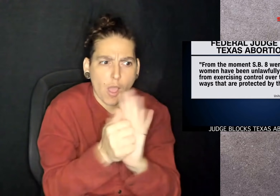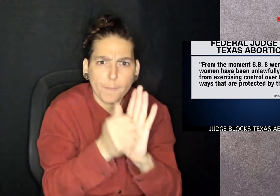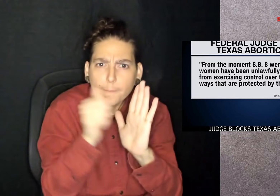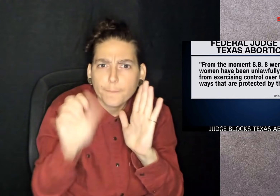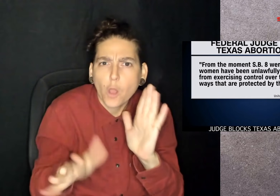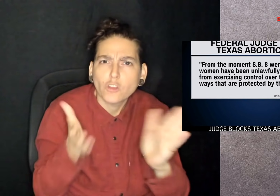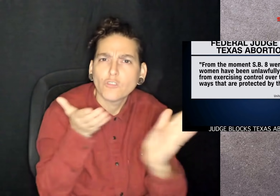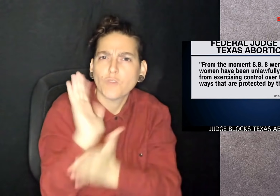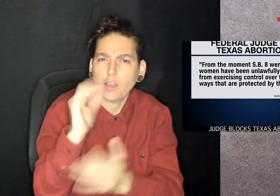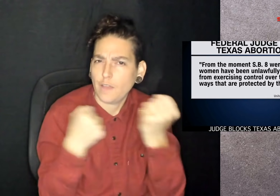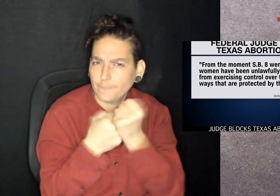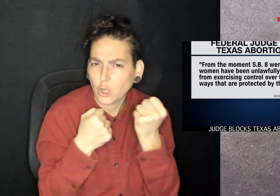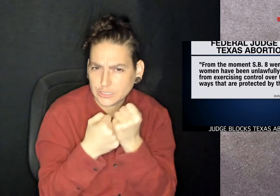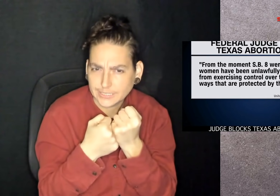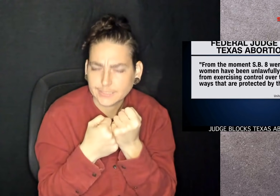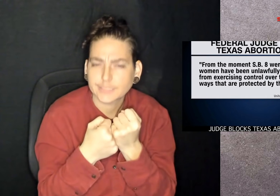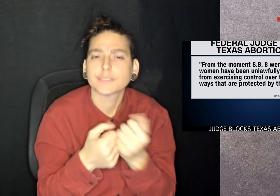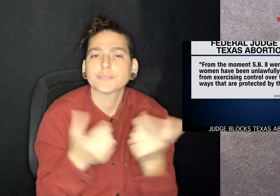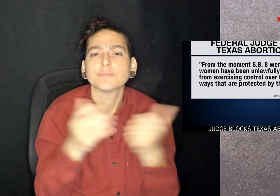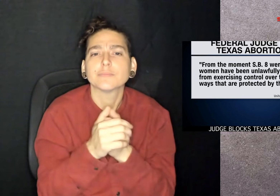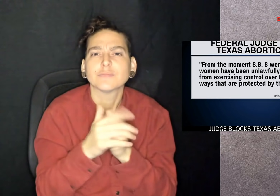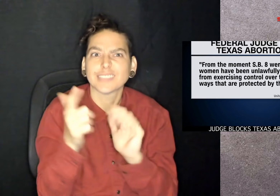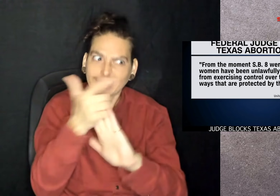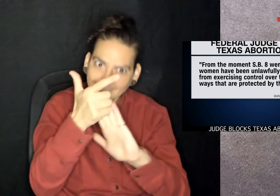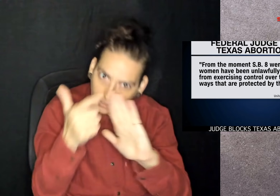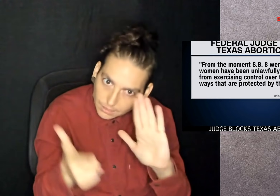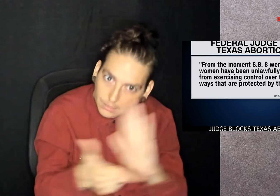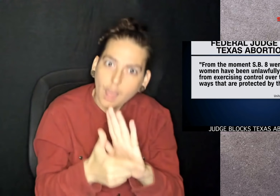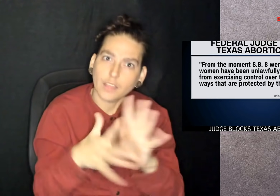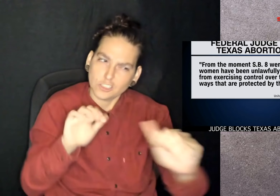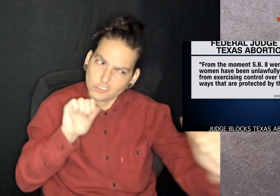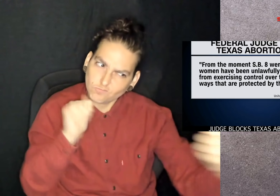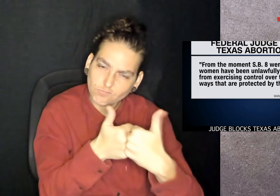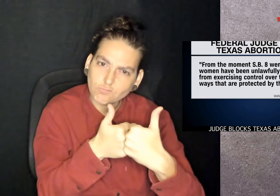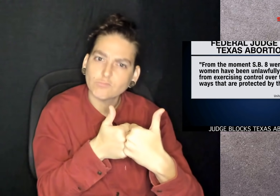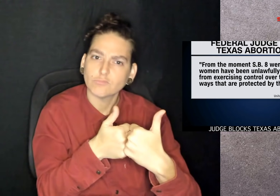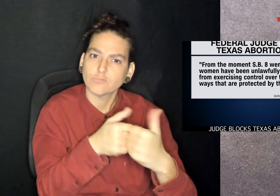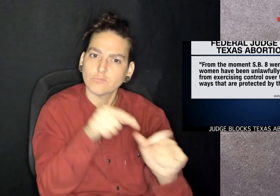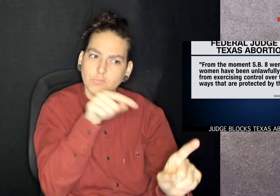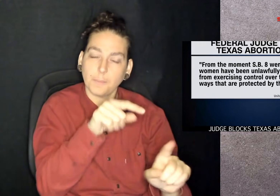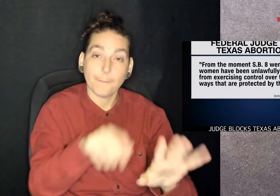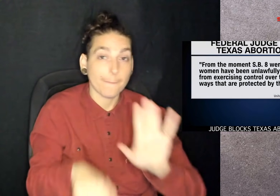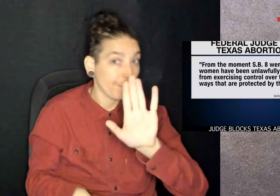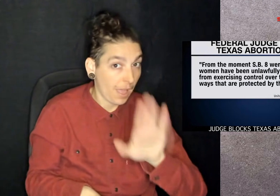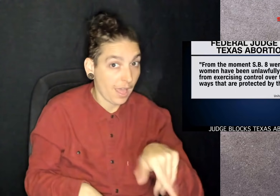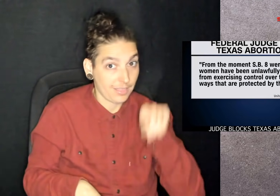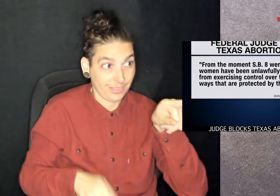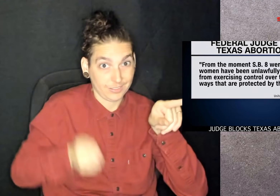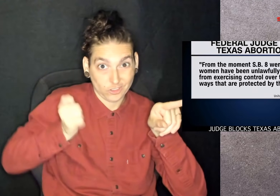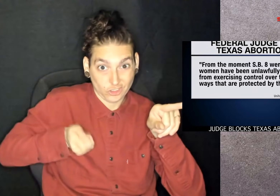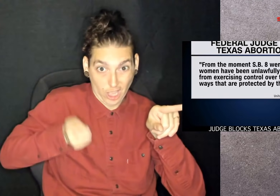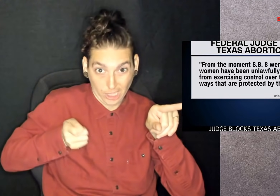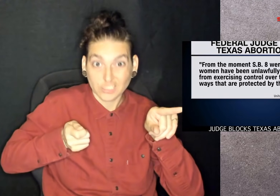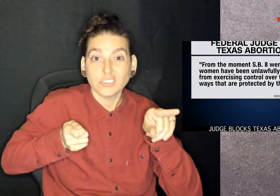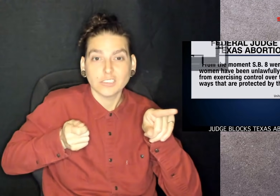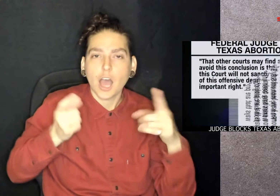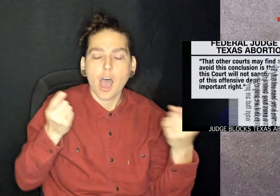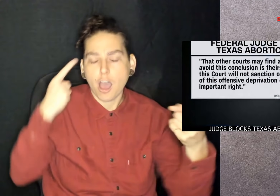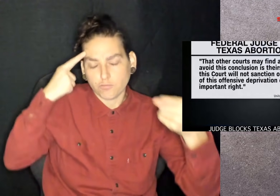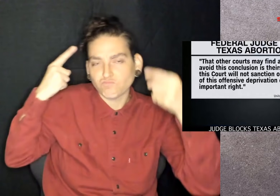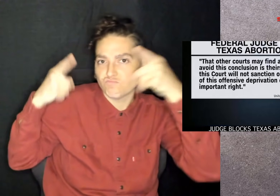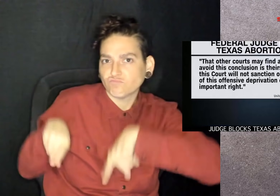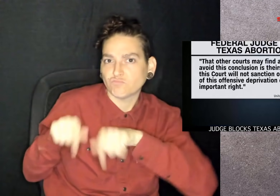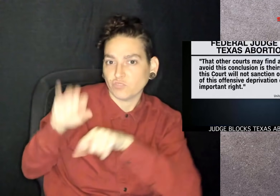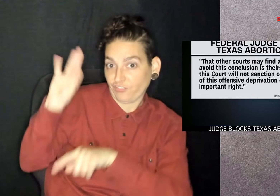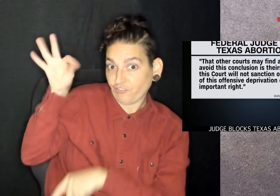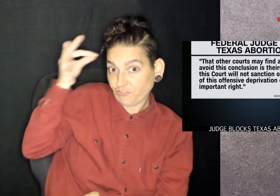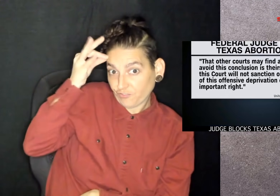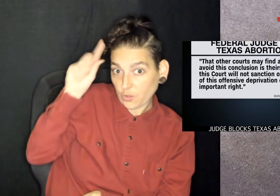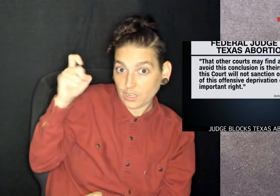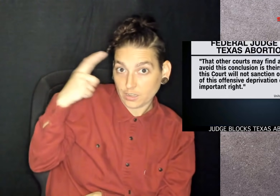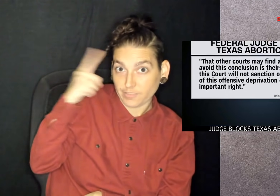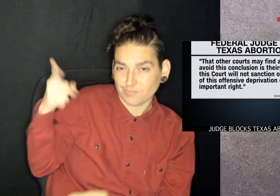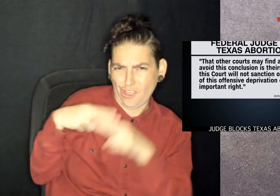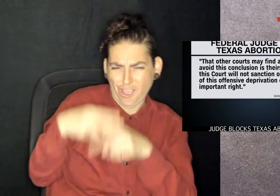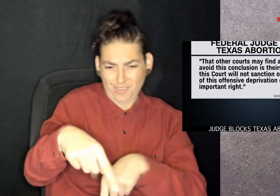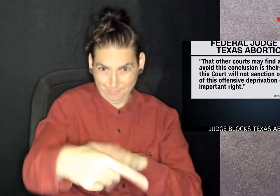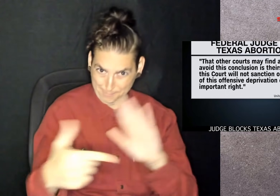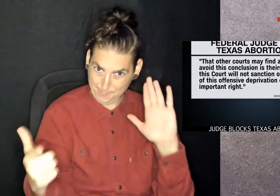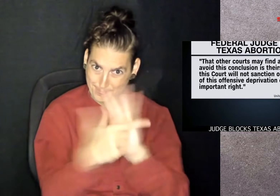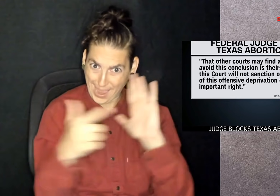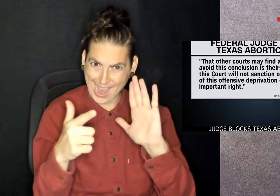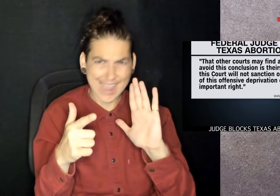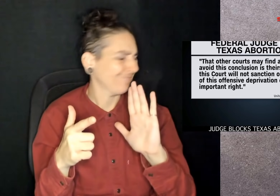rights advocates to legally challenge it but the judge sided with the federal government